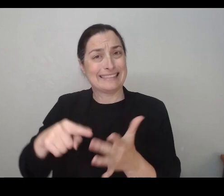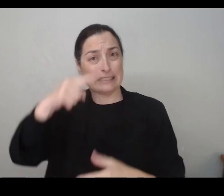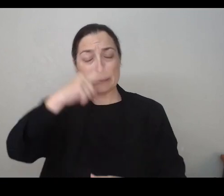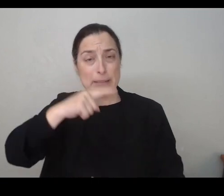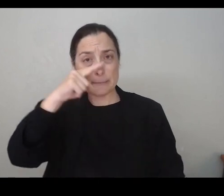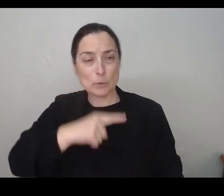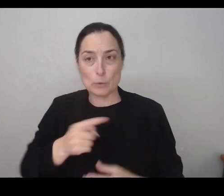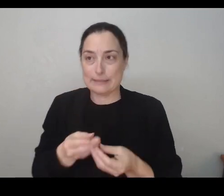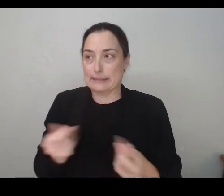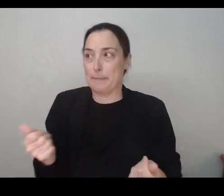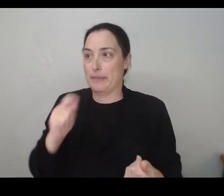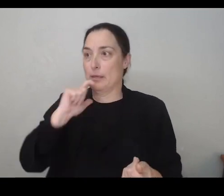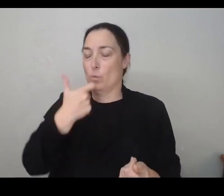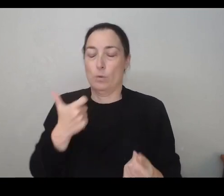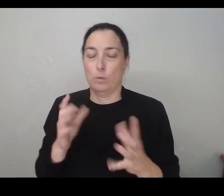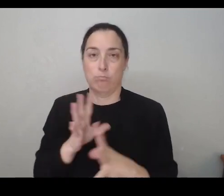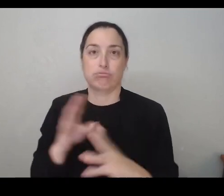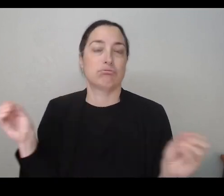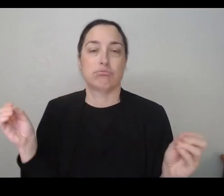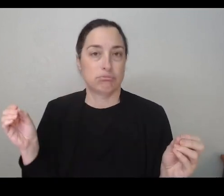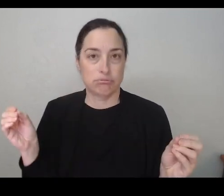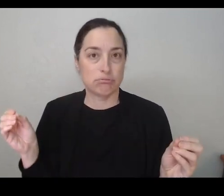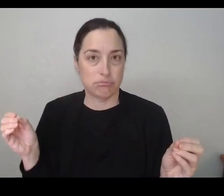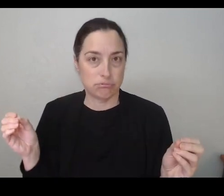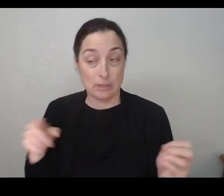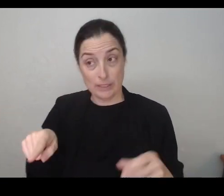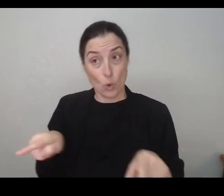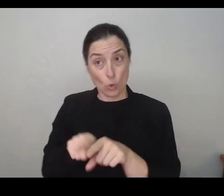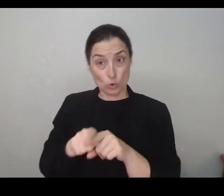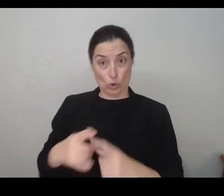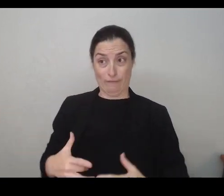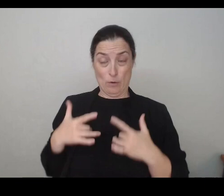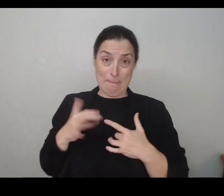And he really felt it also, even if he was disappointed sometimes.